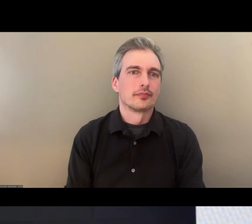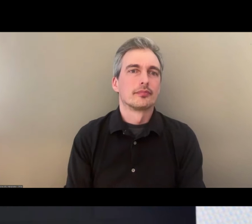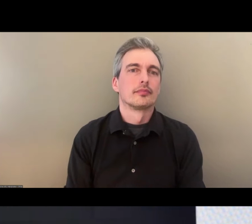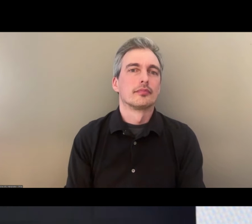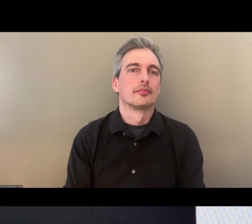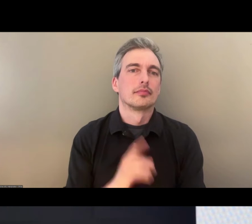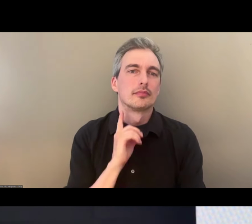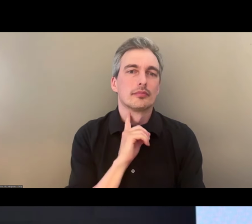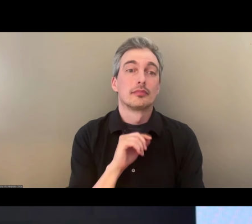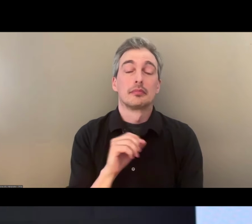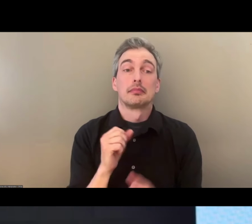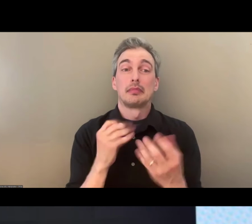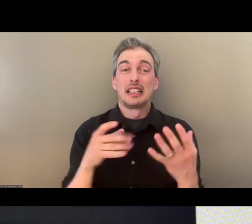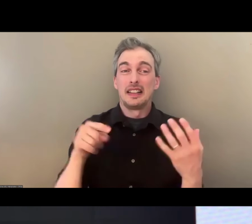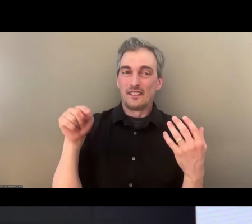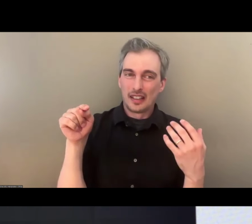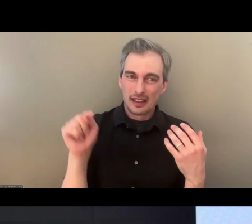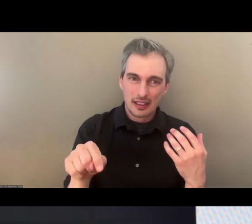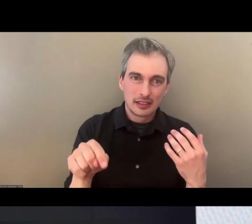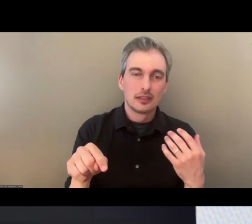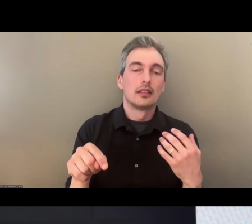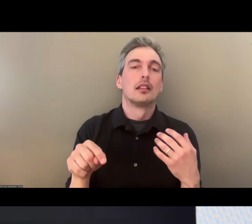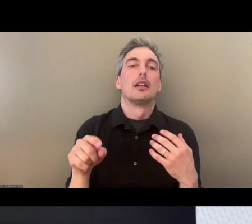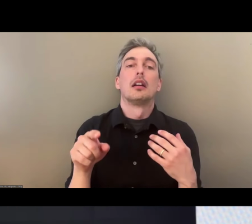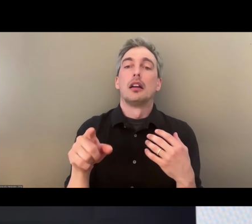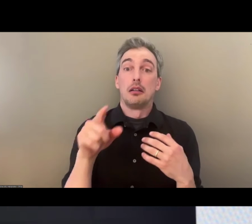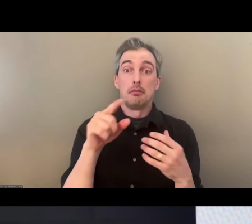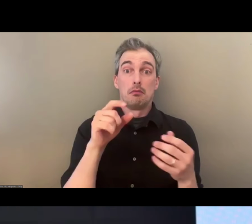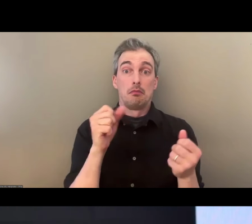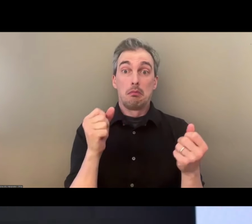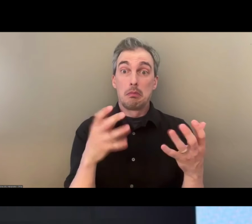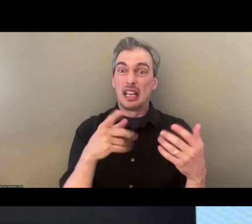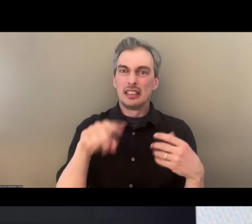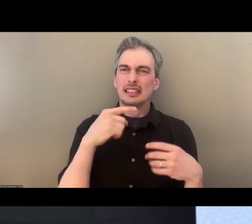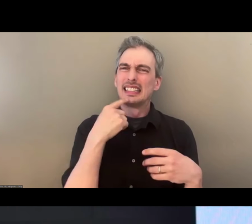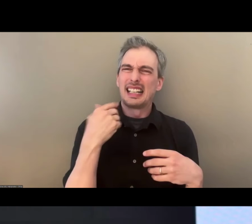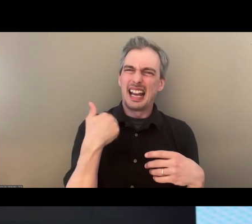As one participant said: My ears can be a little deceptive.